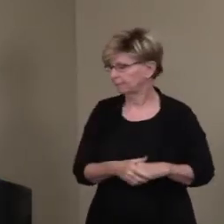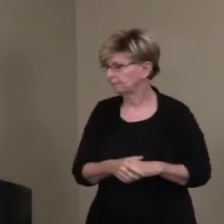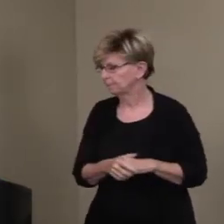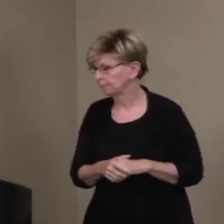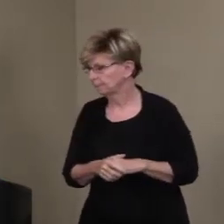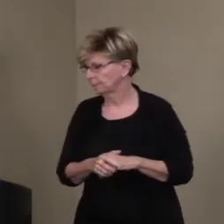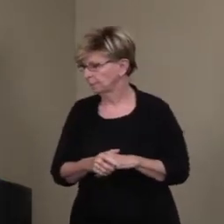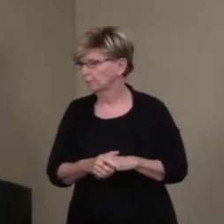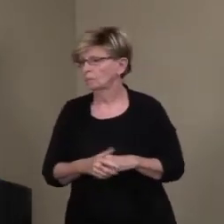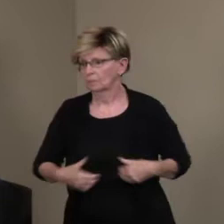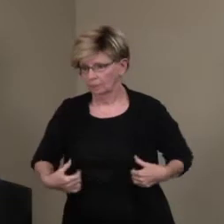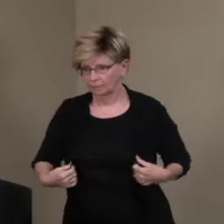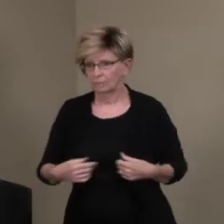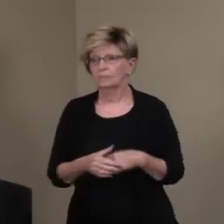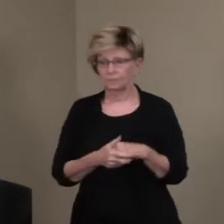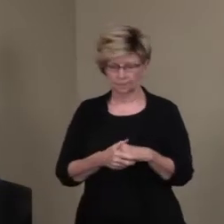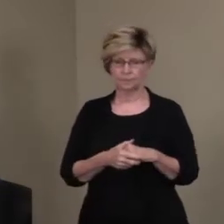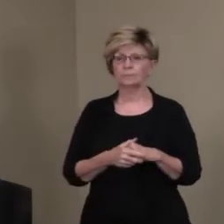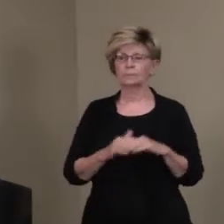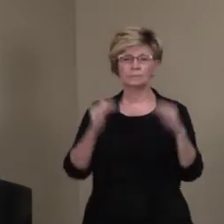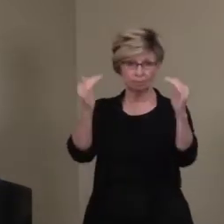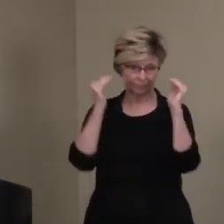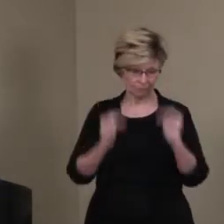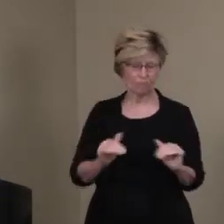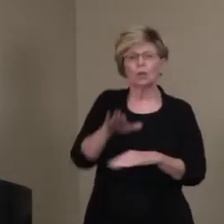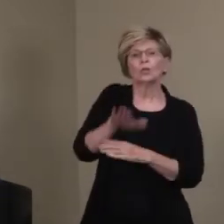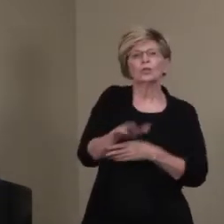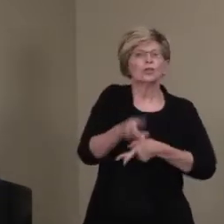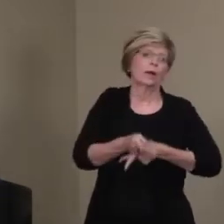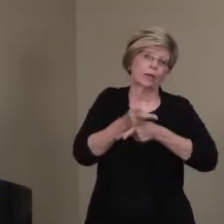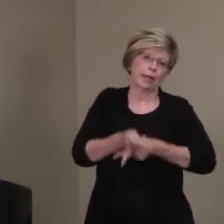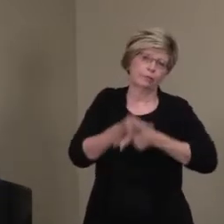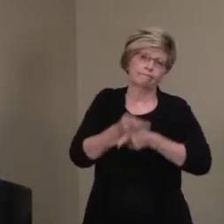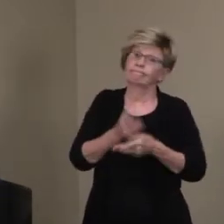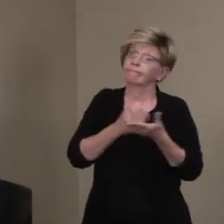find an agency to partner with in case management that is an option